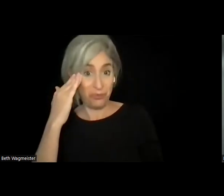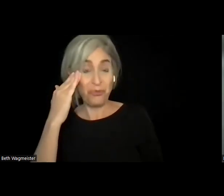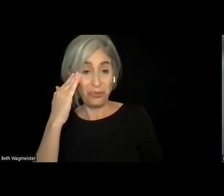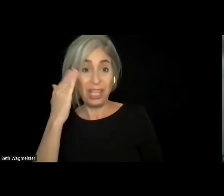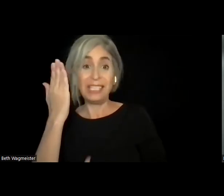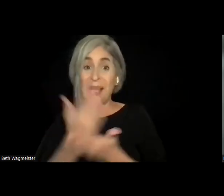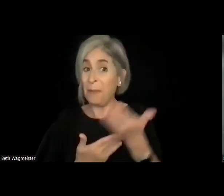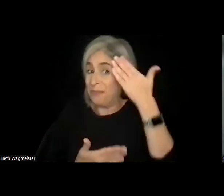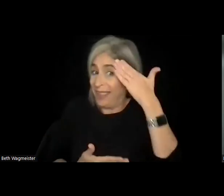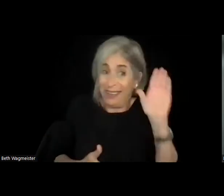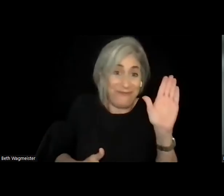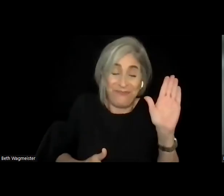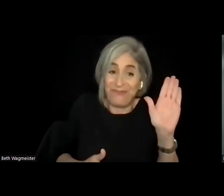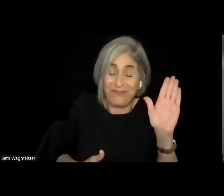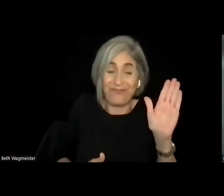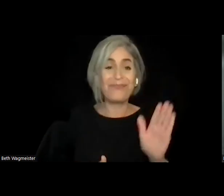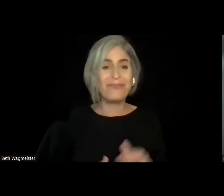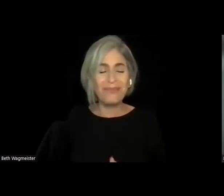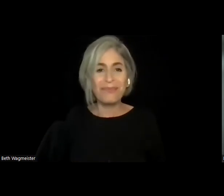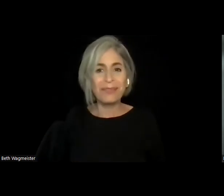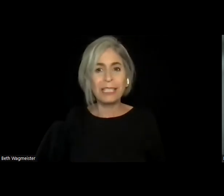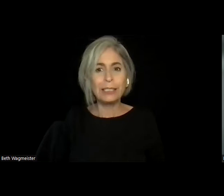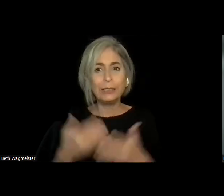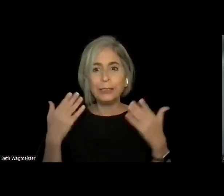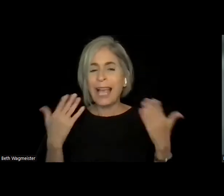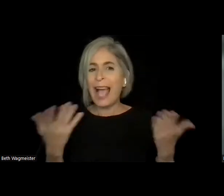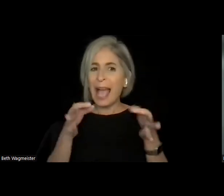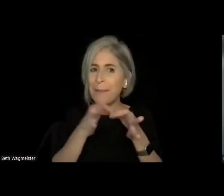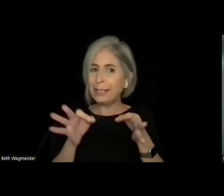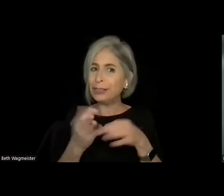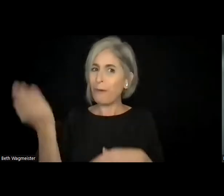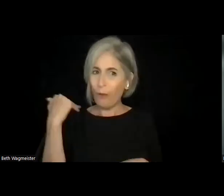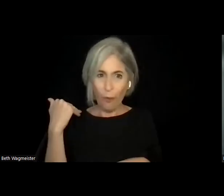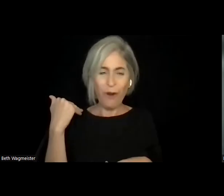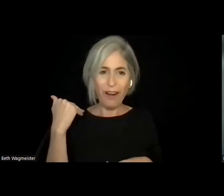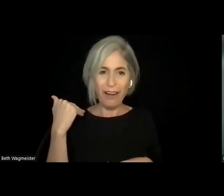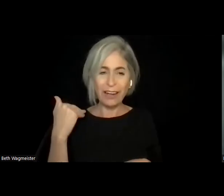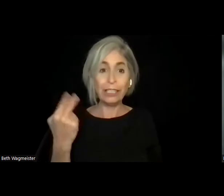has been really amazing for me. Some of the things I knew , some of the things I didn't.